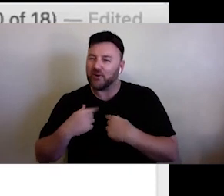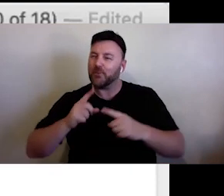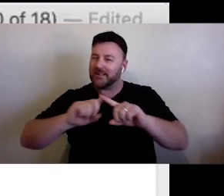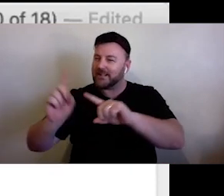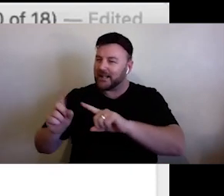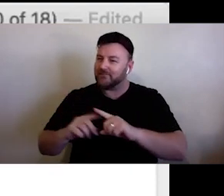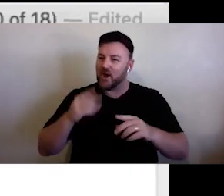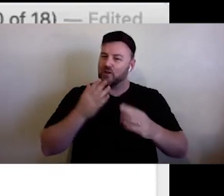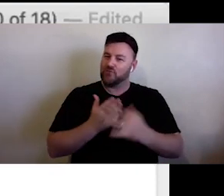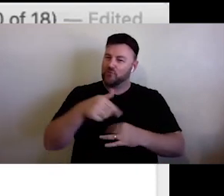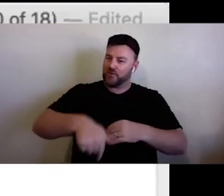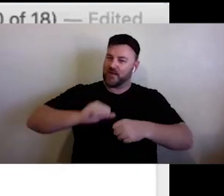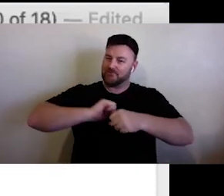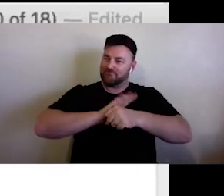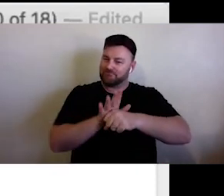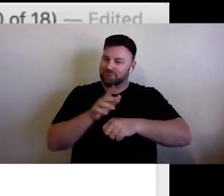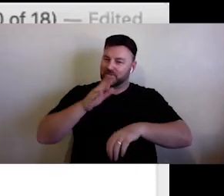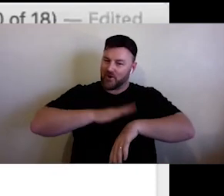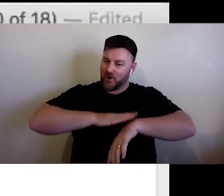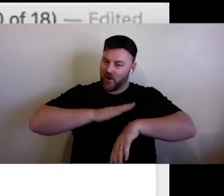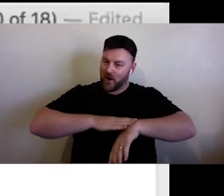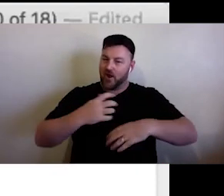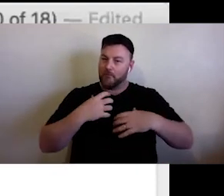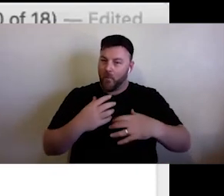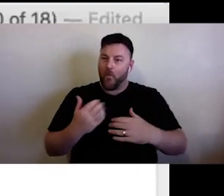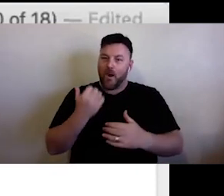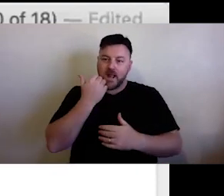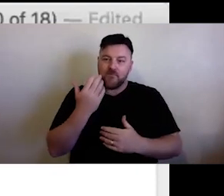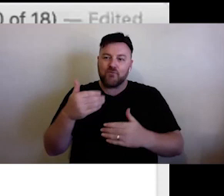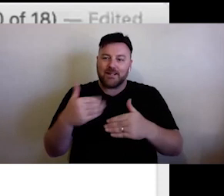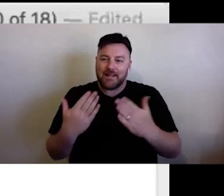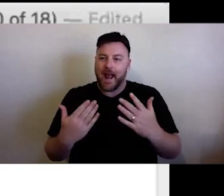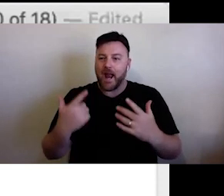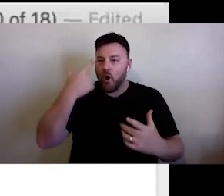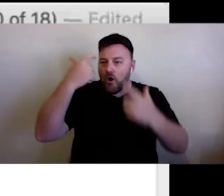every day creativity. Some people have more time and they are looking